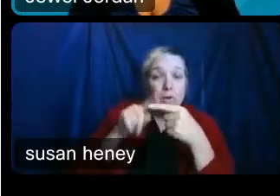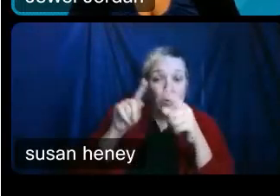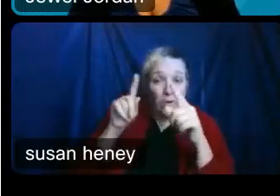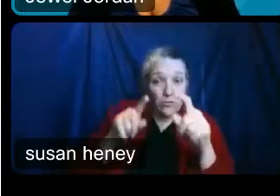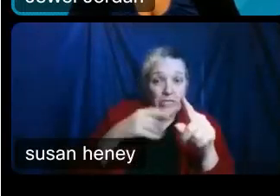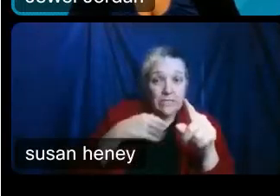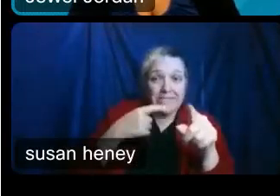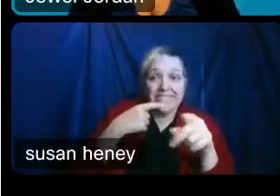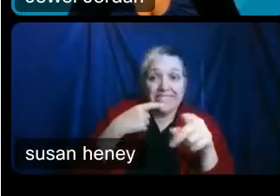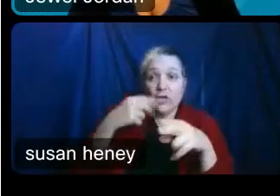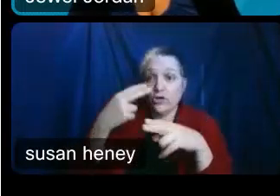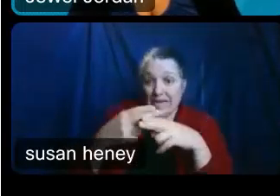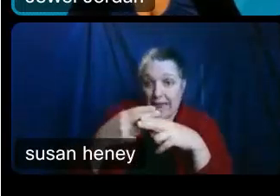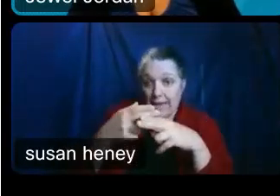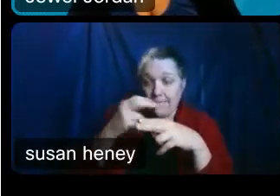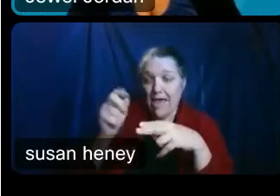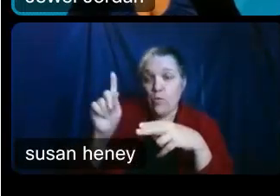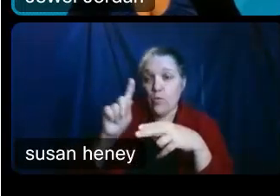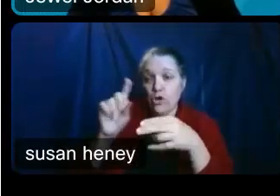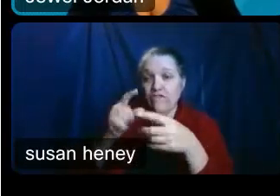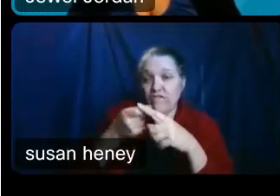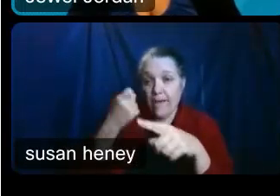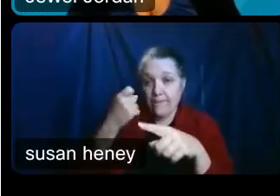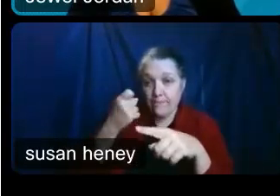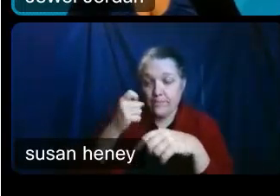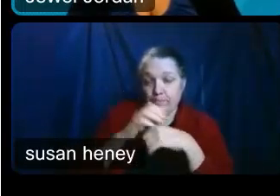state your name and your affiliation. And because we want to give everyone an opportunity